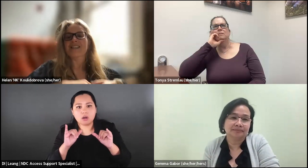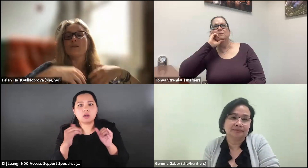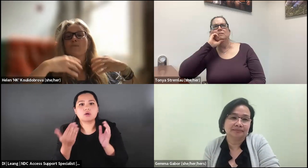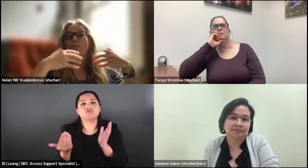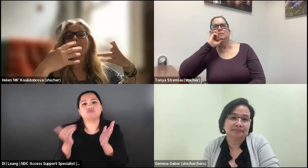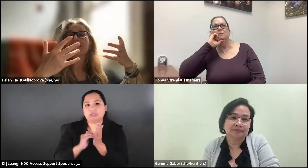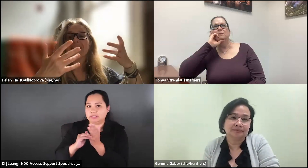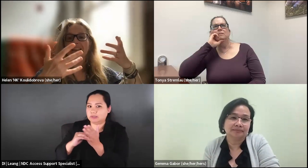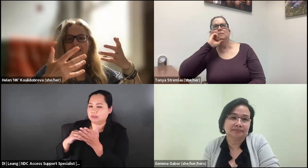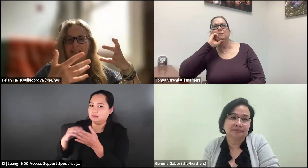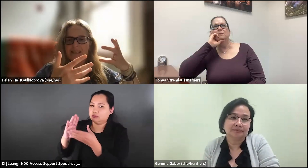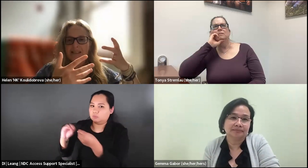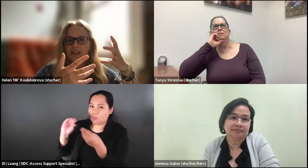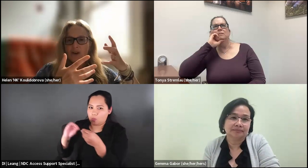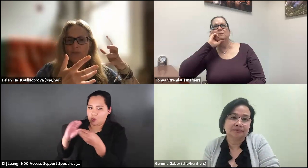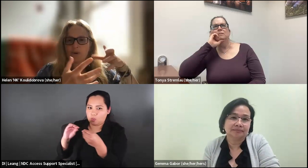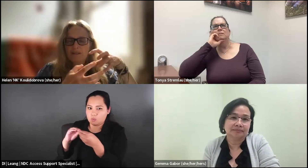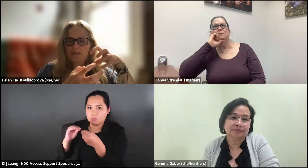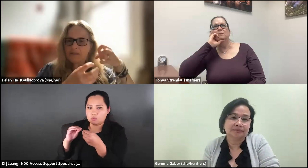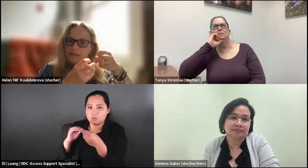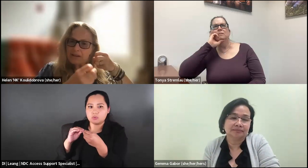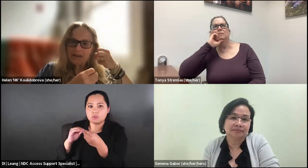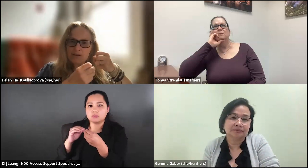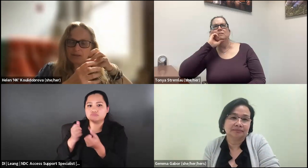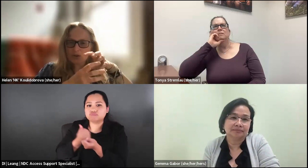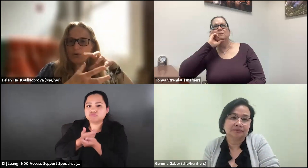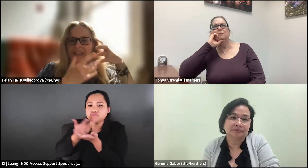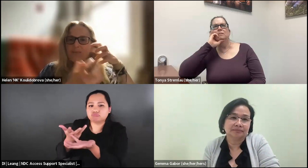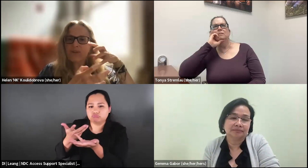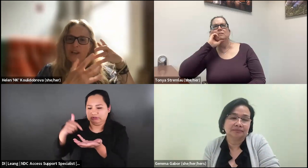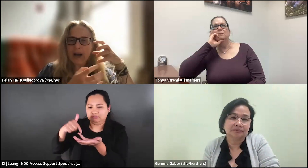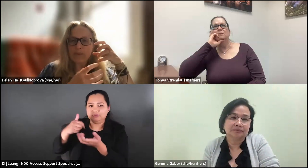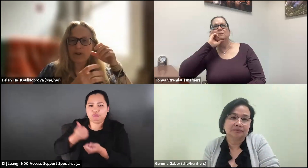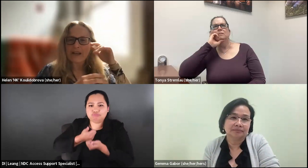express things, do things with vocabulary,